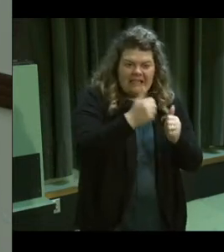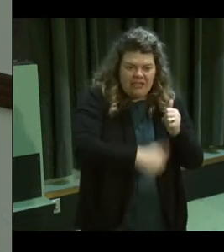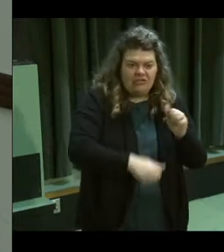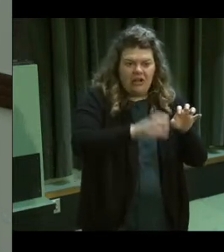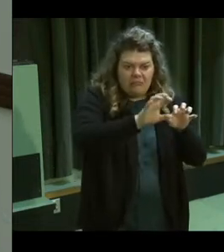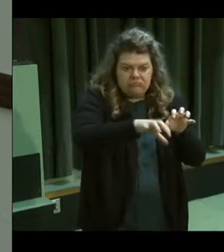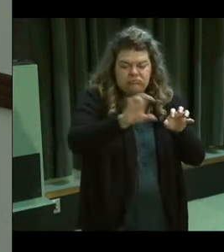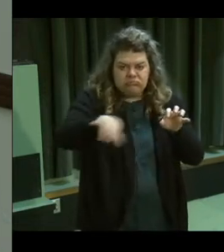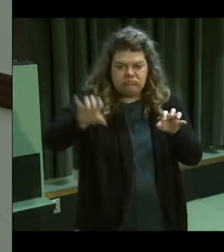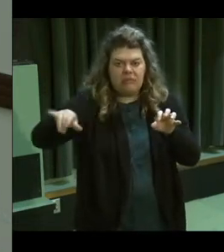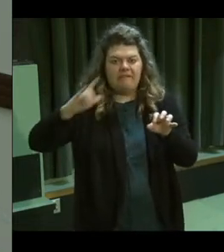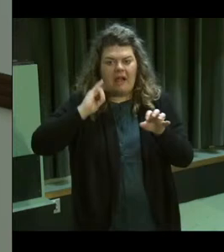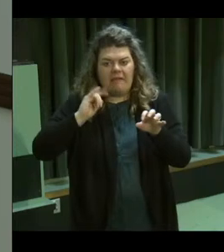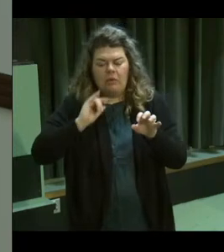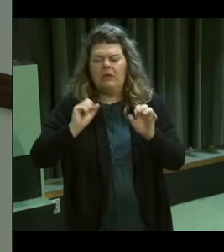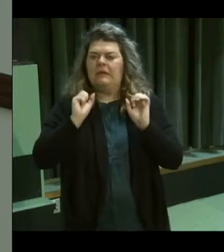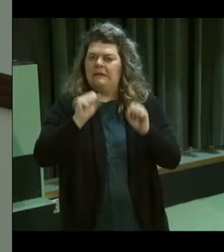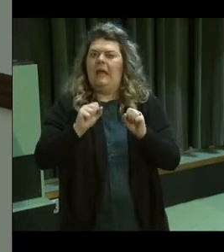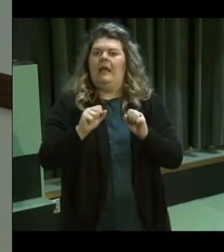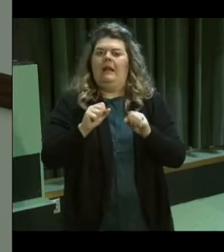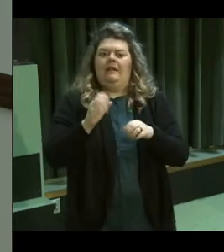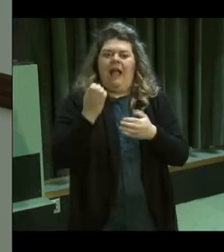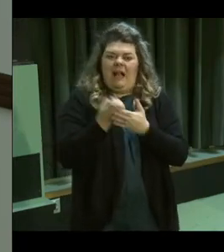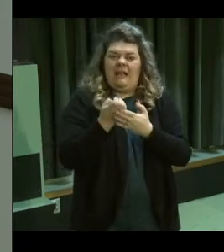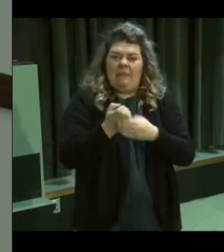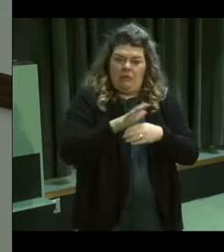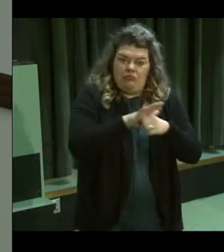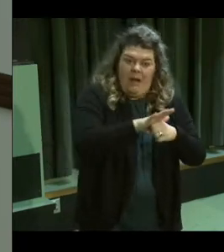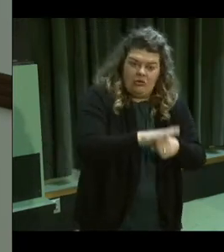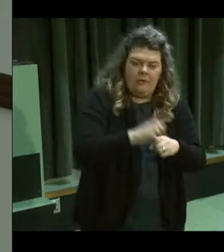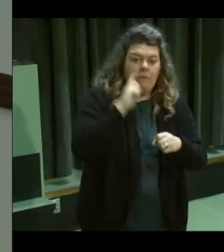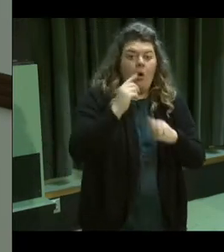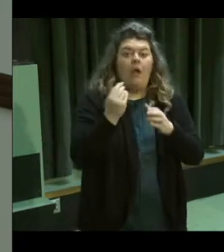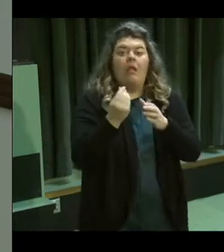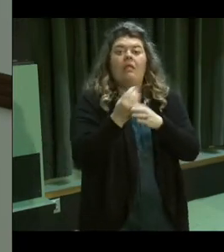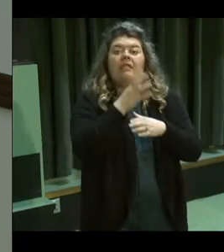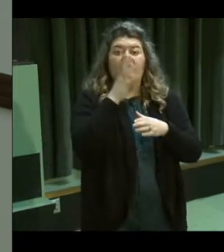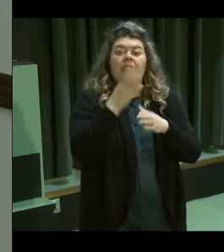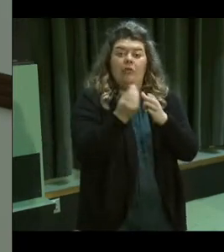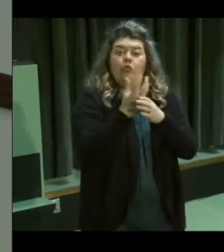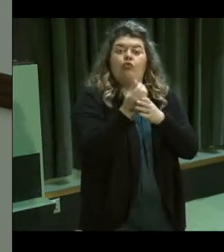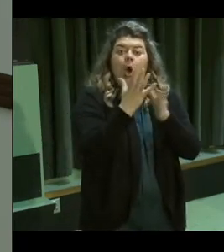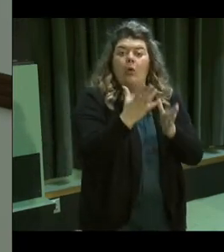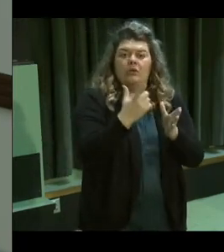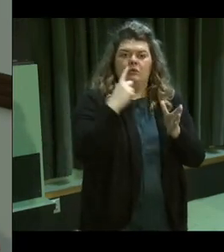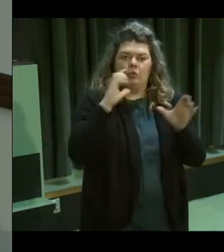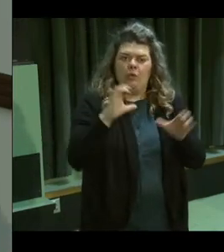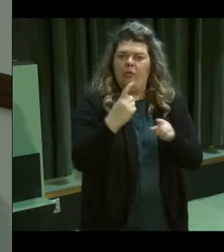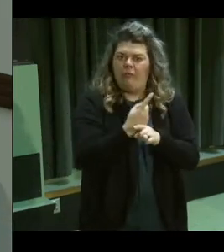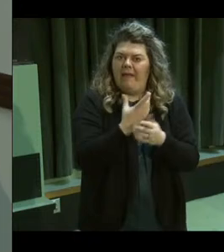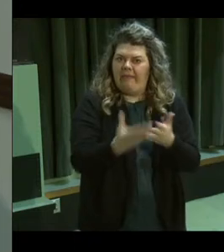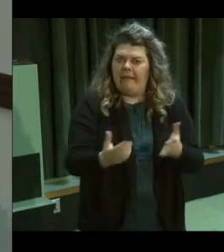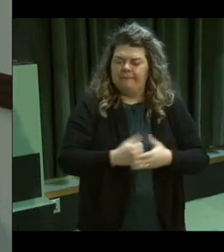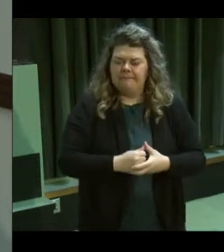boycott of California table grapes, they could put economic pressure on the growers to do